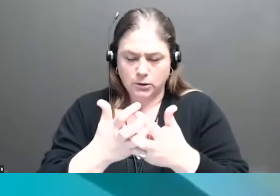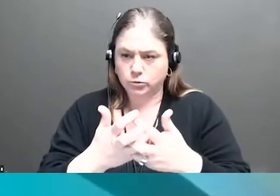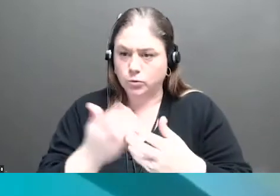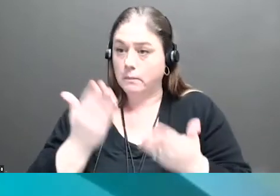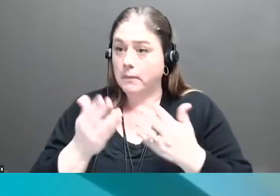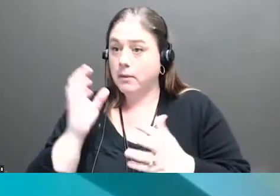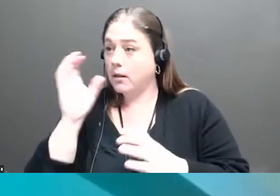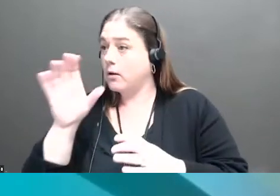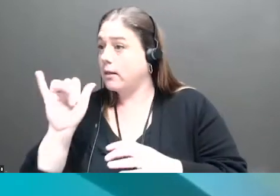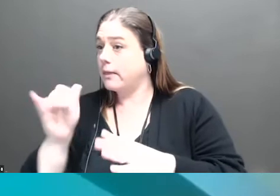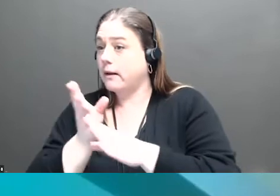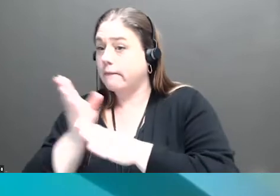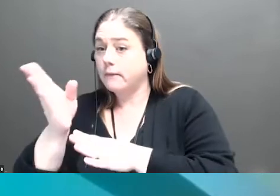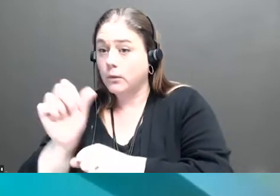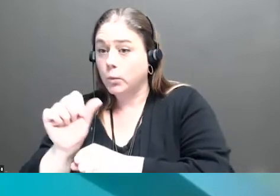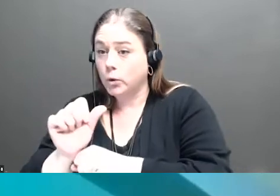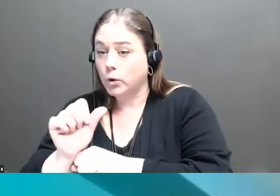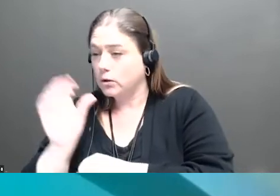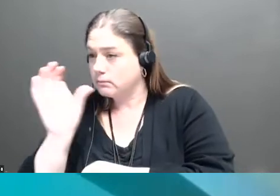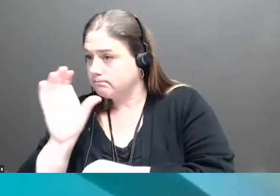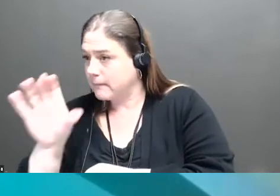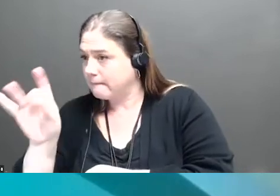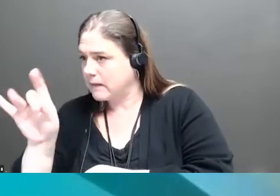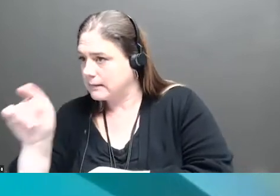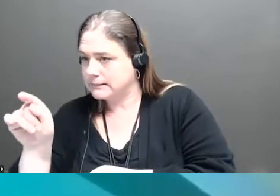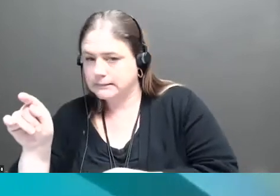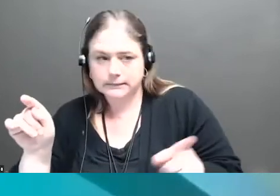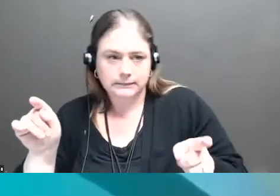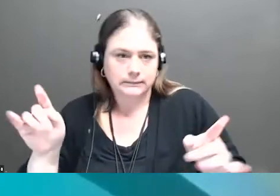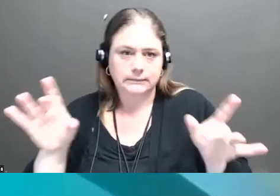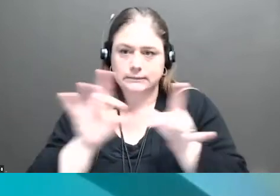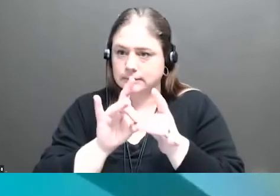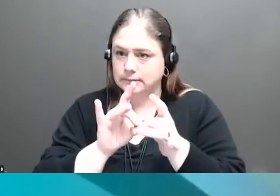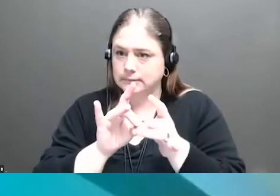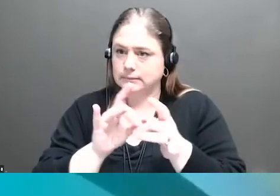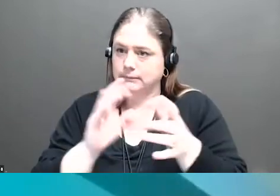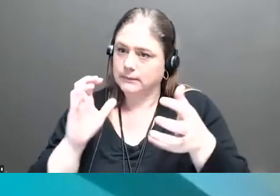As mentioned, connecting them with the resources and the programs that might help them in their